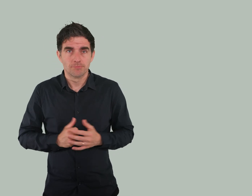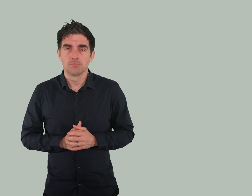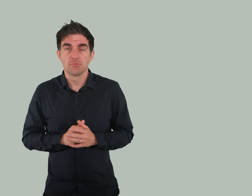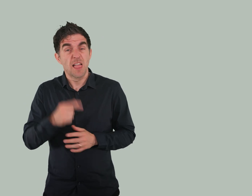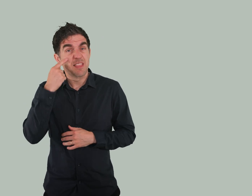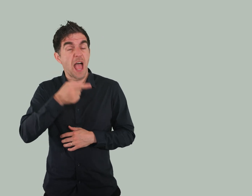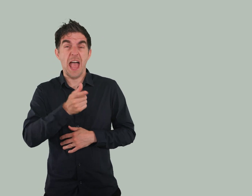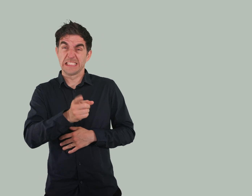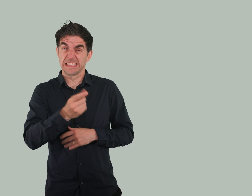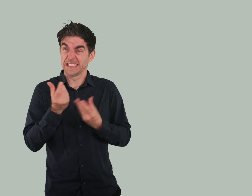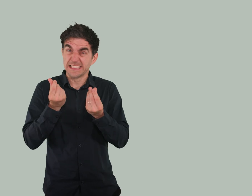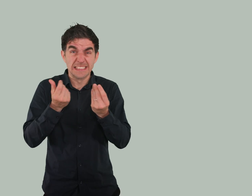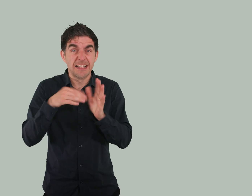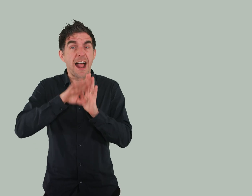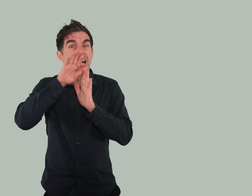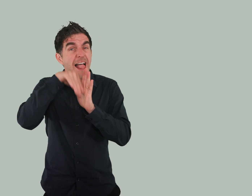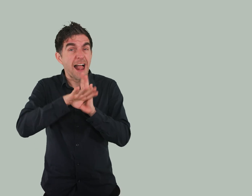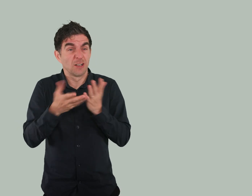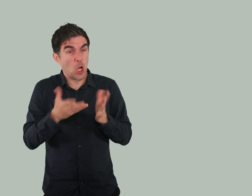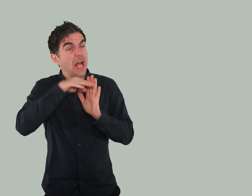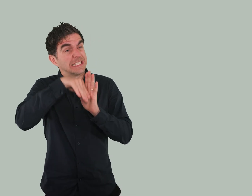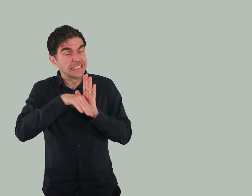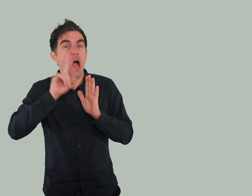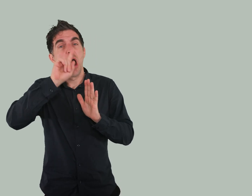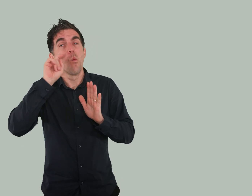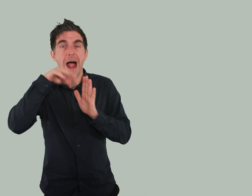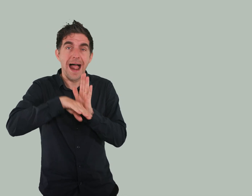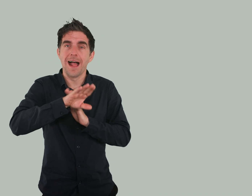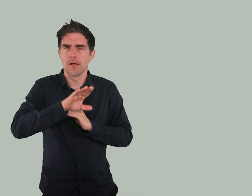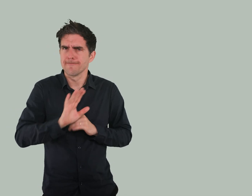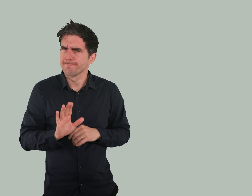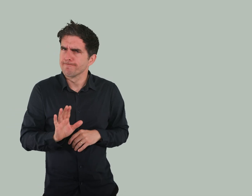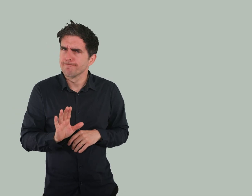This is not simply a cyclical downturn,